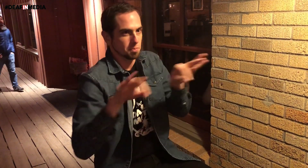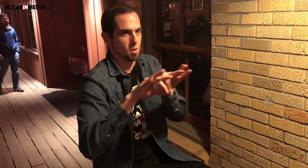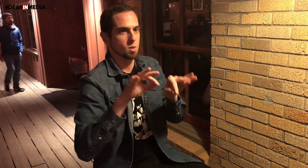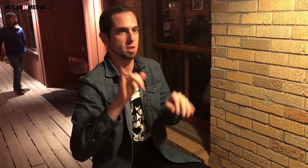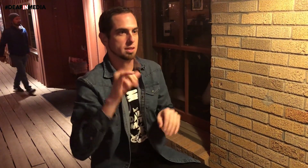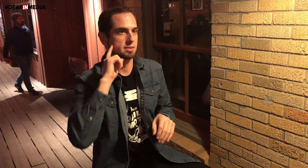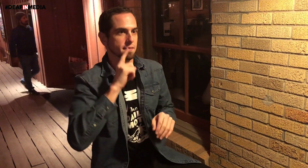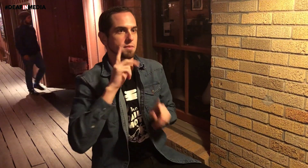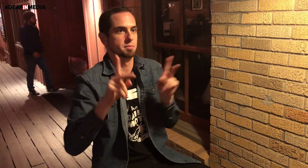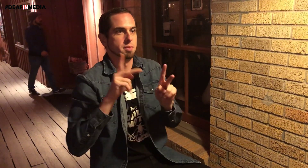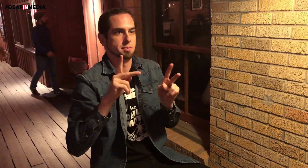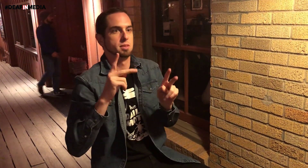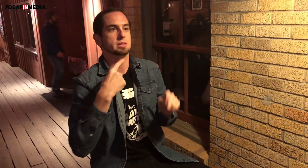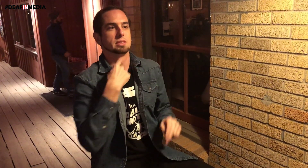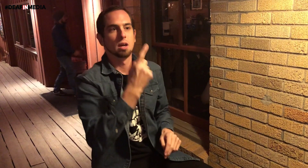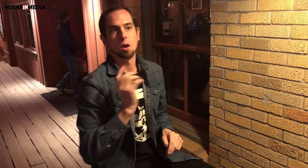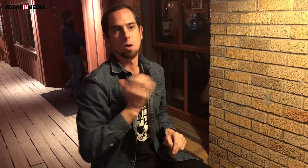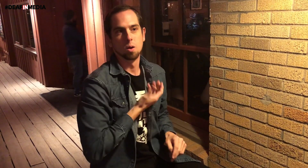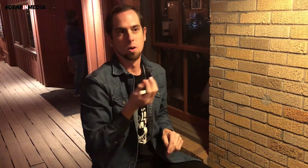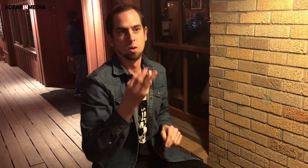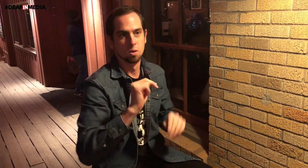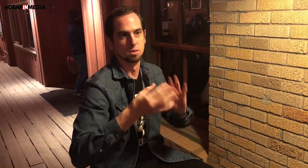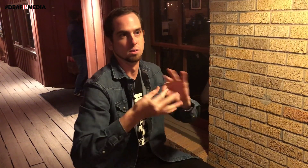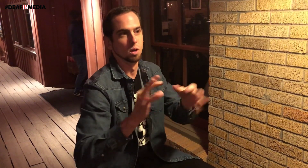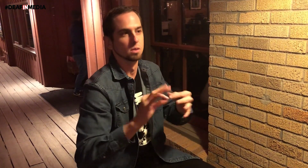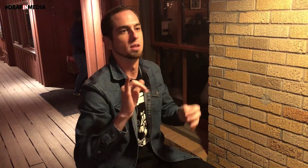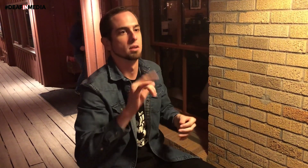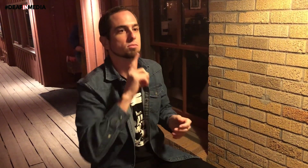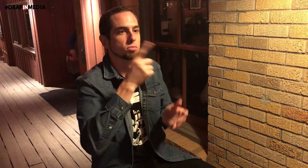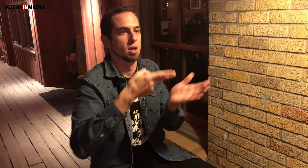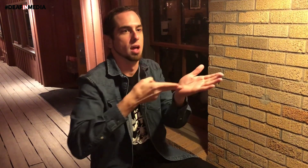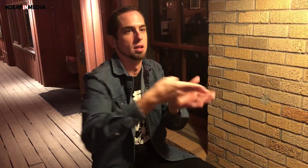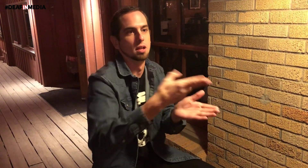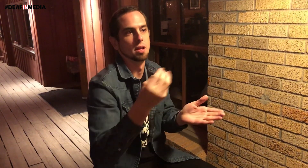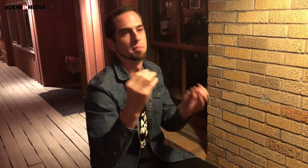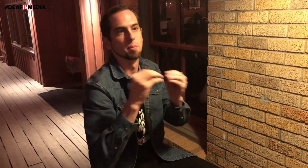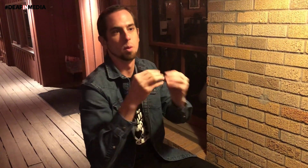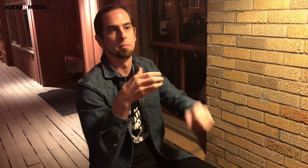So it’s important that Deaf people tell our own stories - that will be more authentic